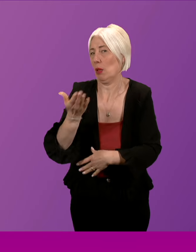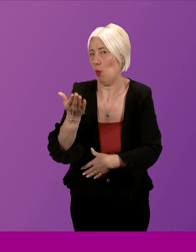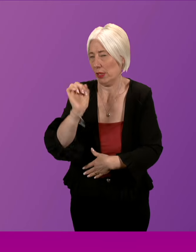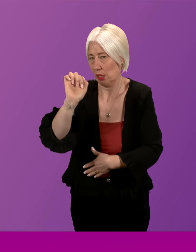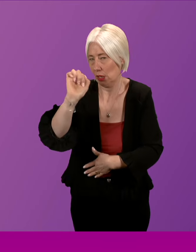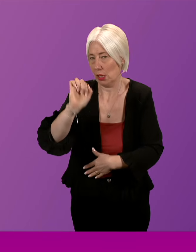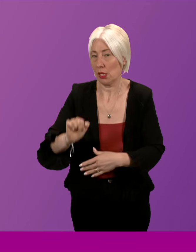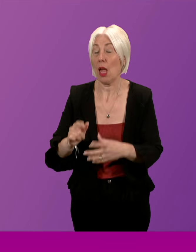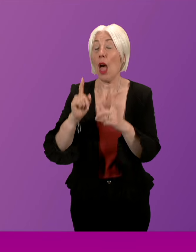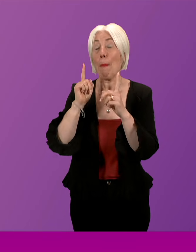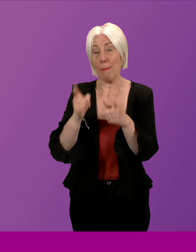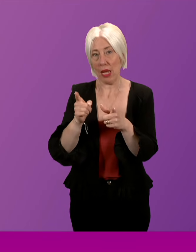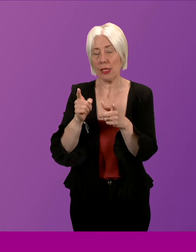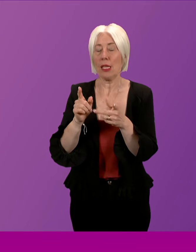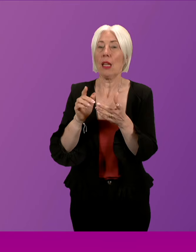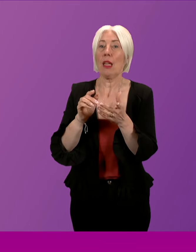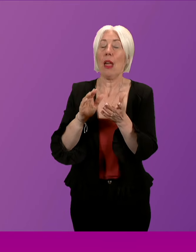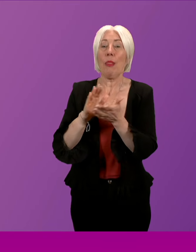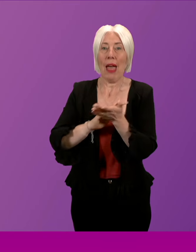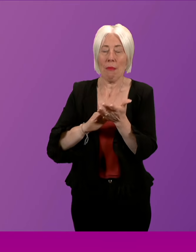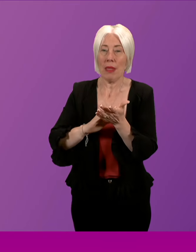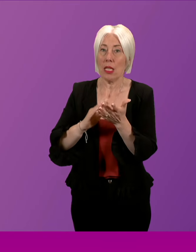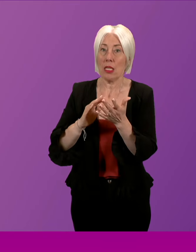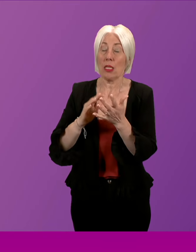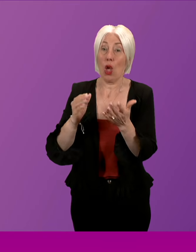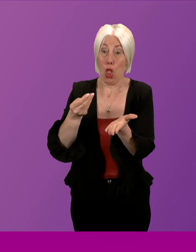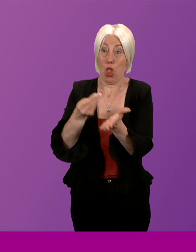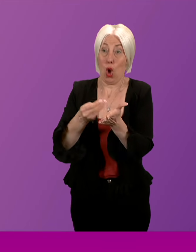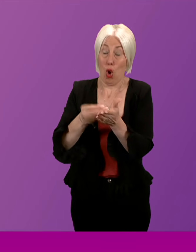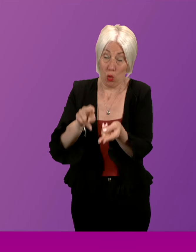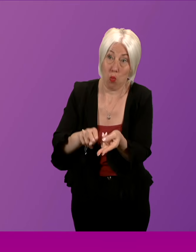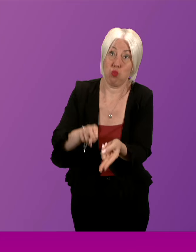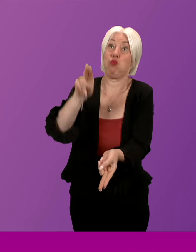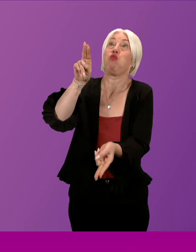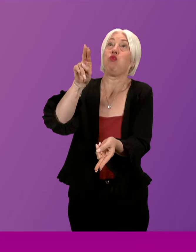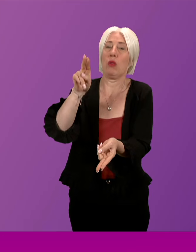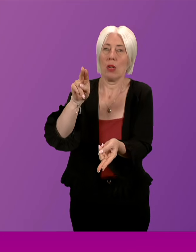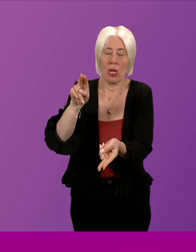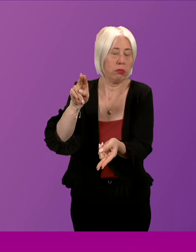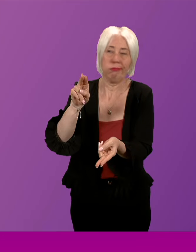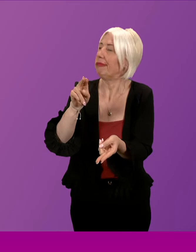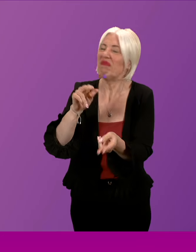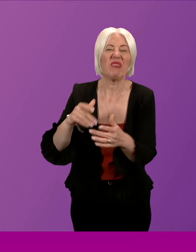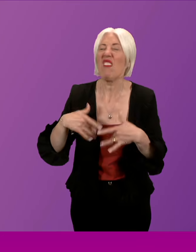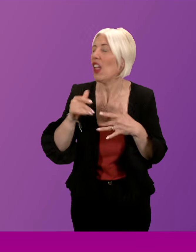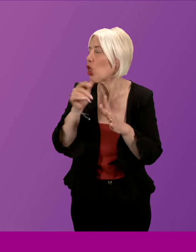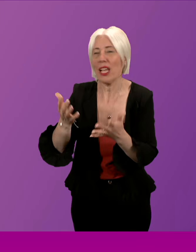that is resulting in an extraordinary increase in cost, which I find totally unacceptable.